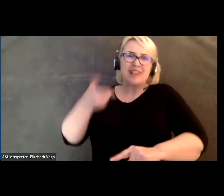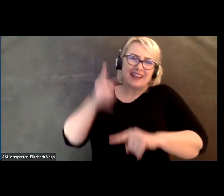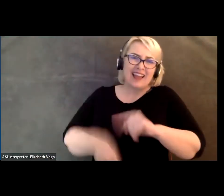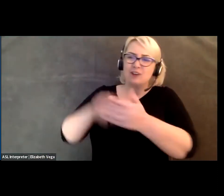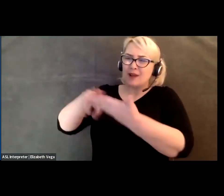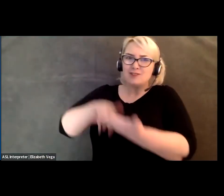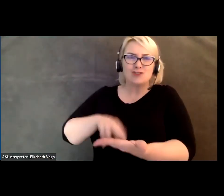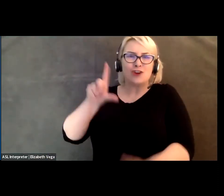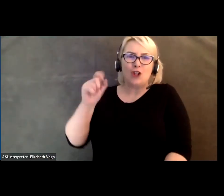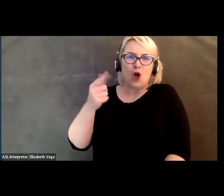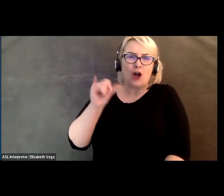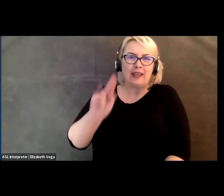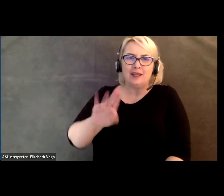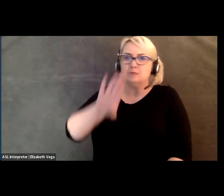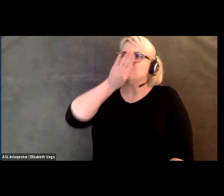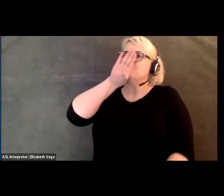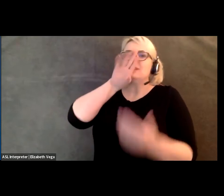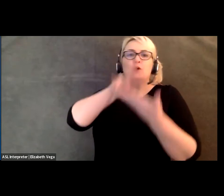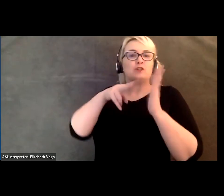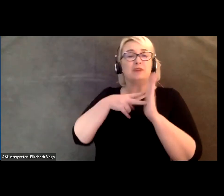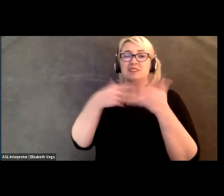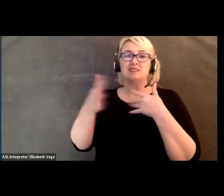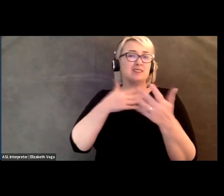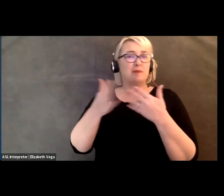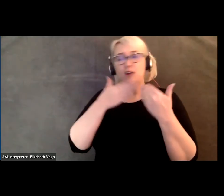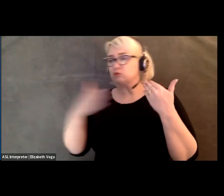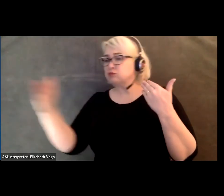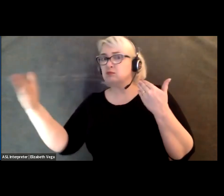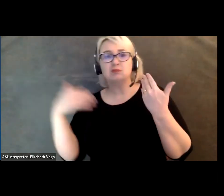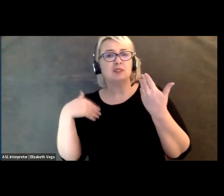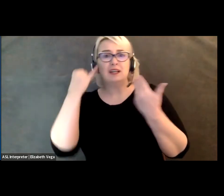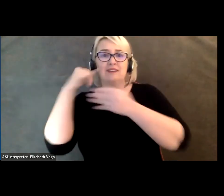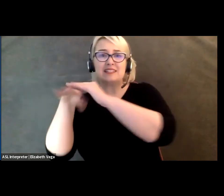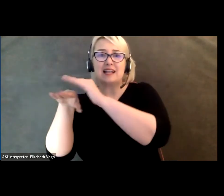so the entire rest of the application is useless if you're unable to go into that.